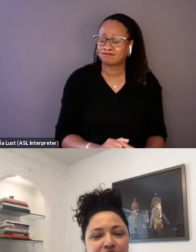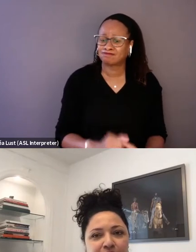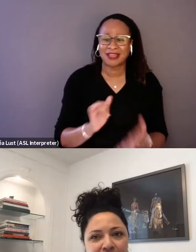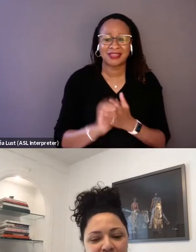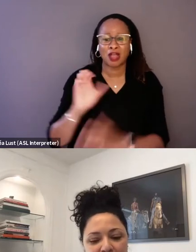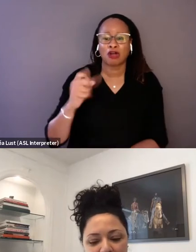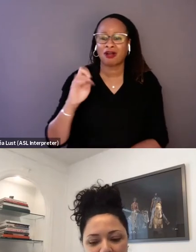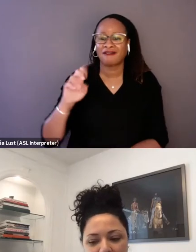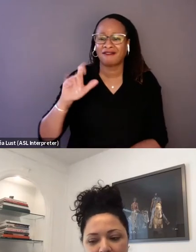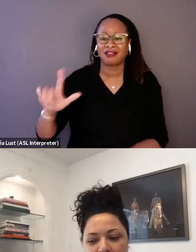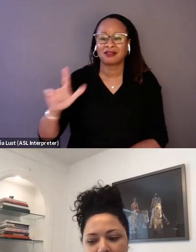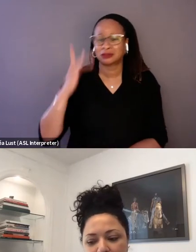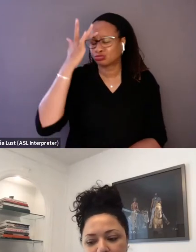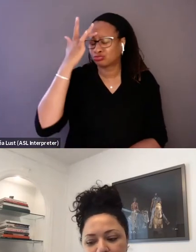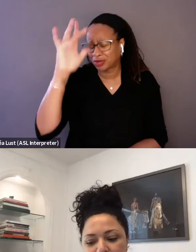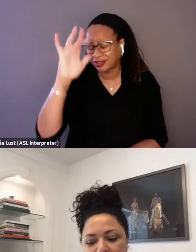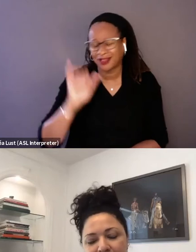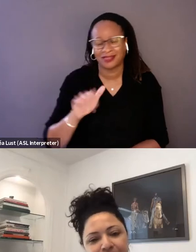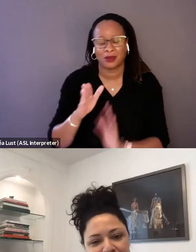so brilliant in that way. Yeah.